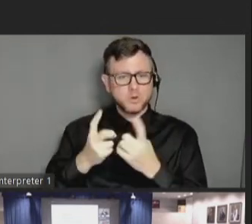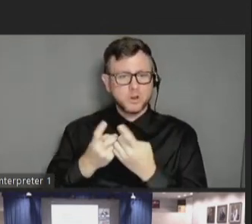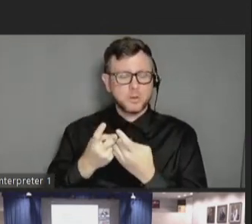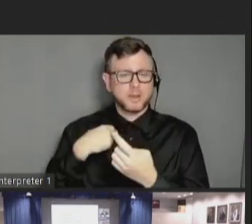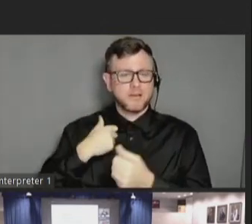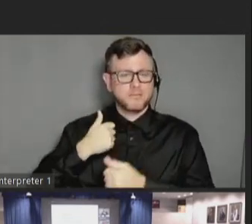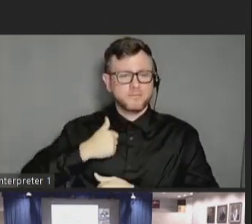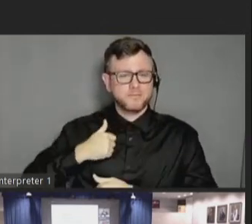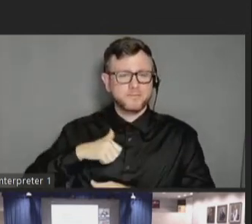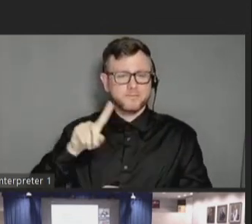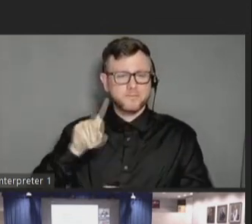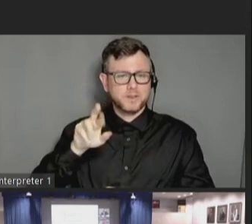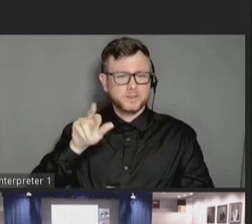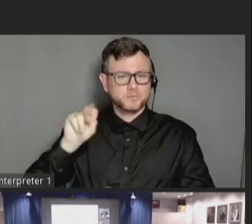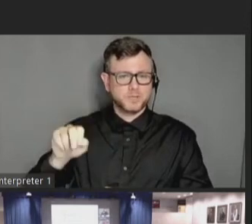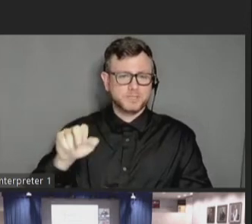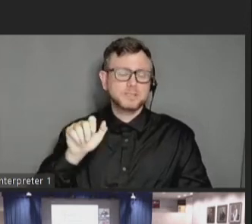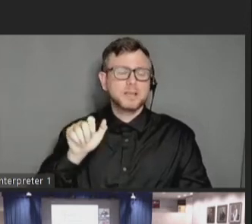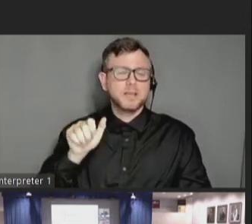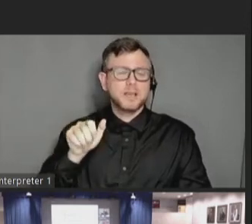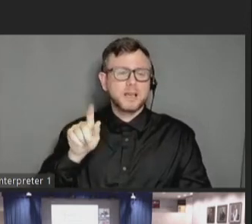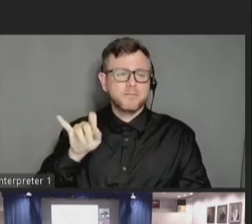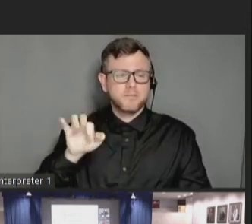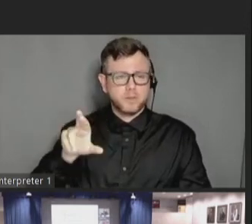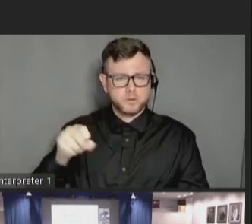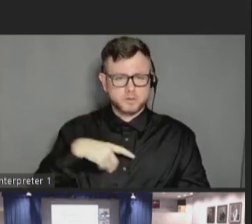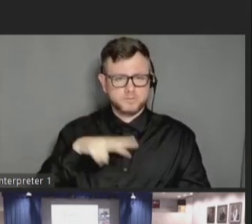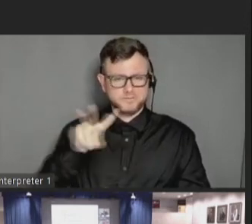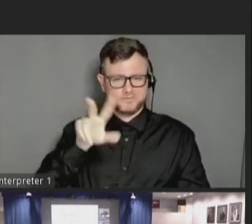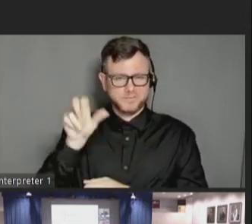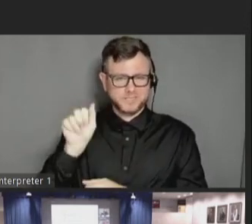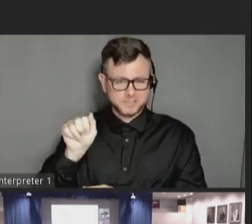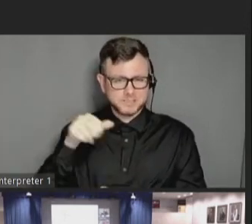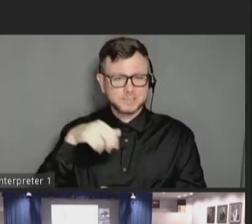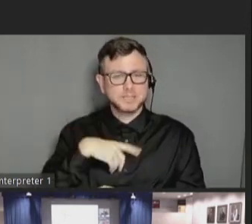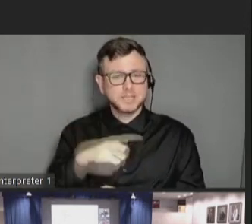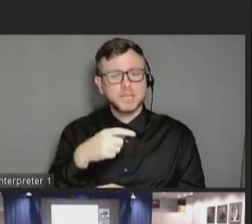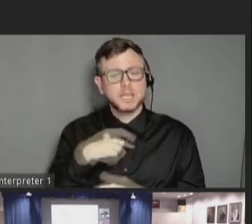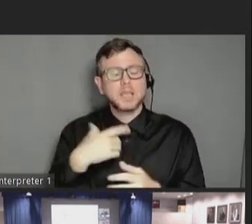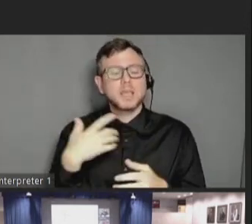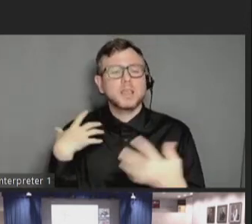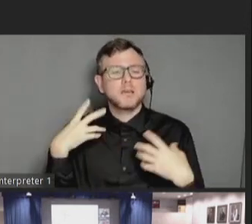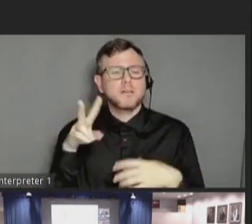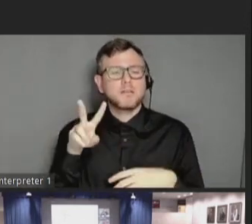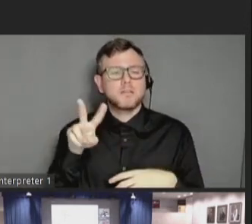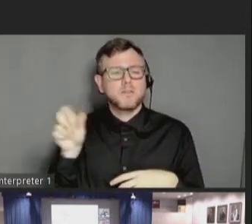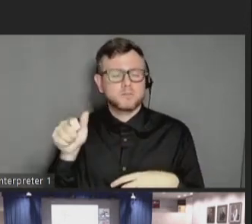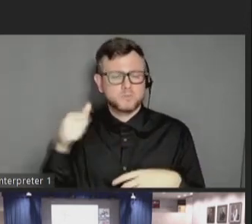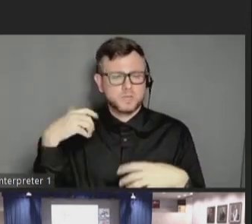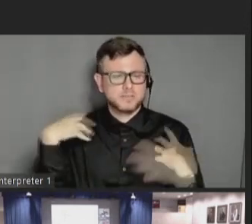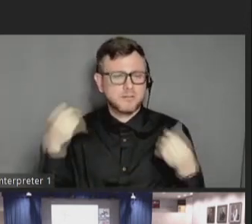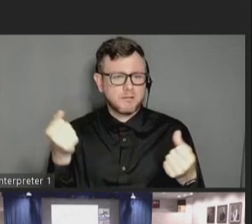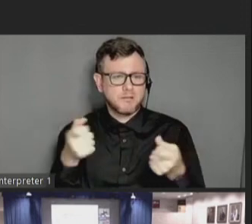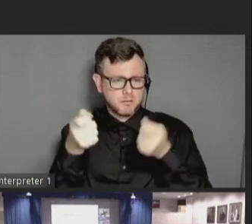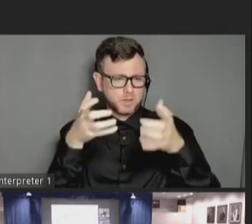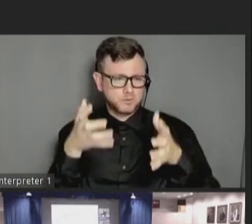and the Veterans Health Administration. So, we submitted a written report,